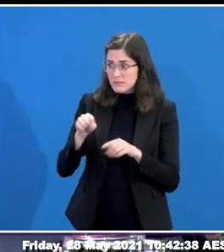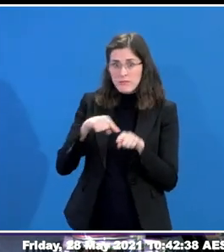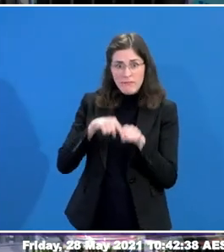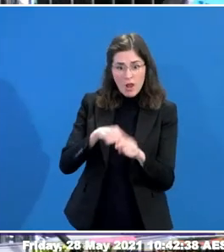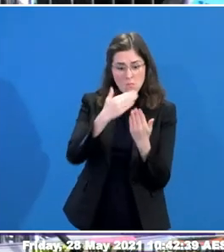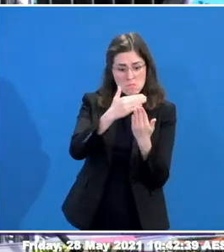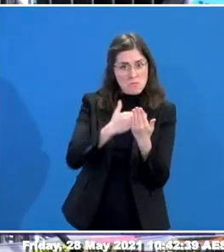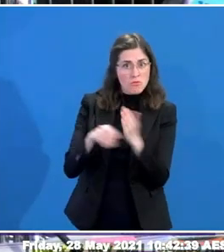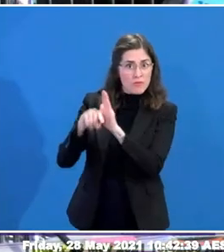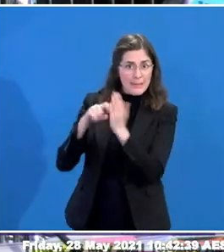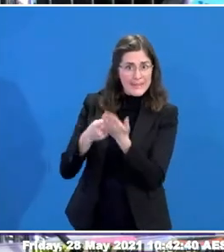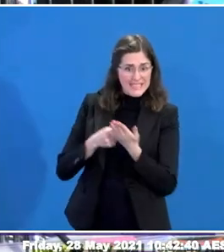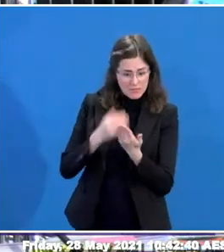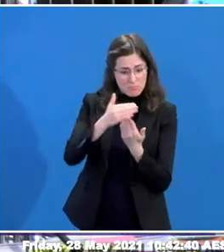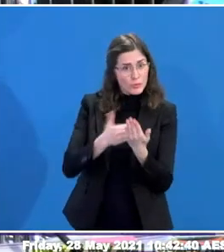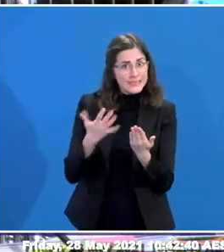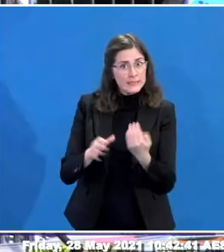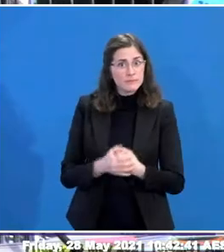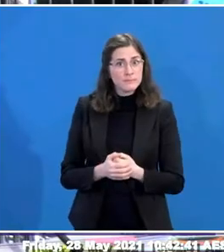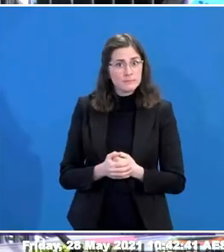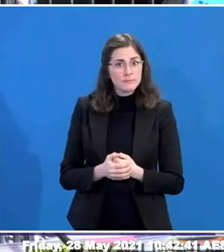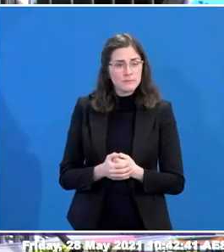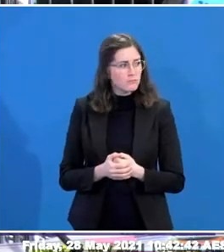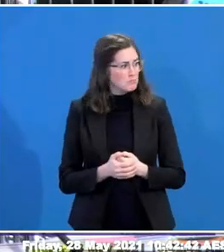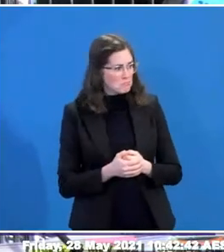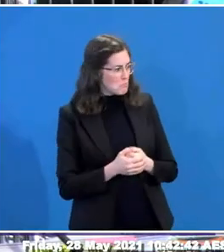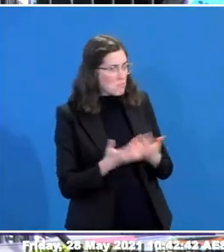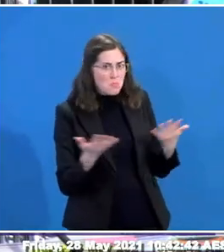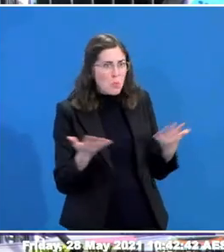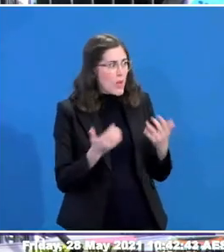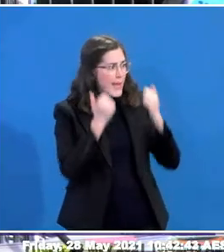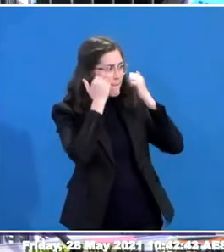Where would we find a record that showed us that with respect to